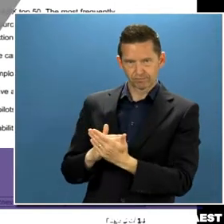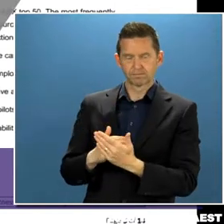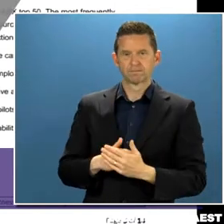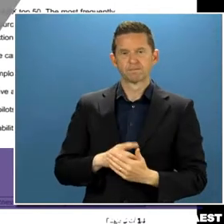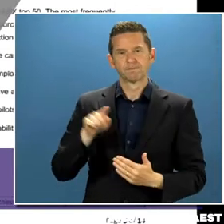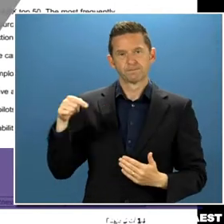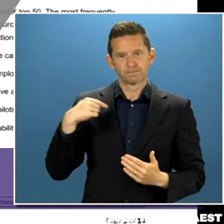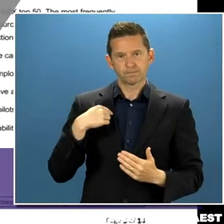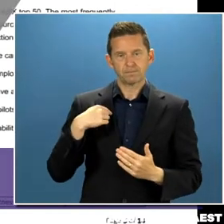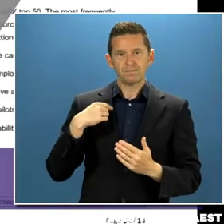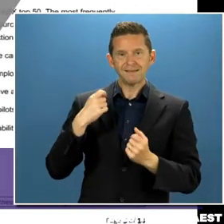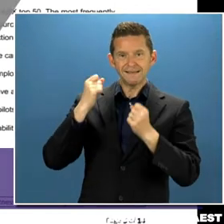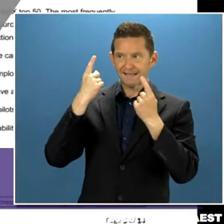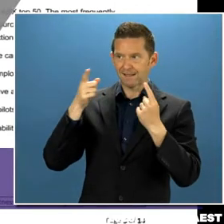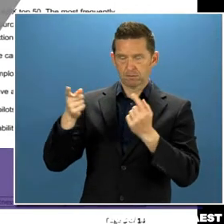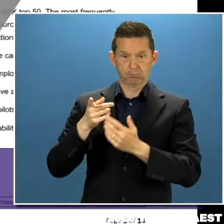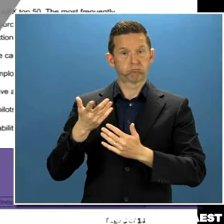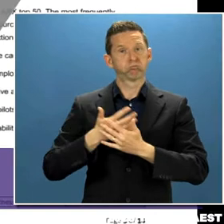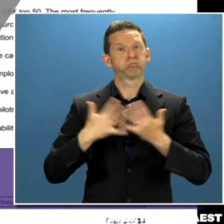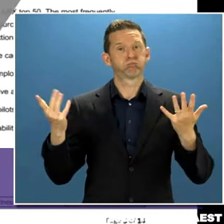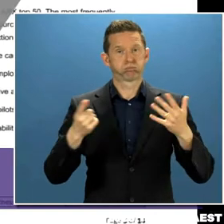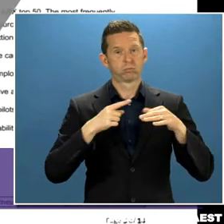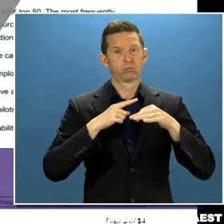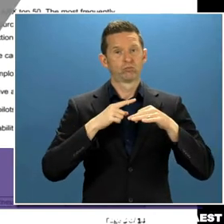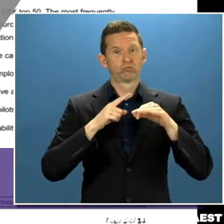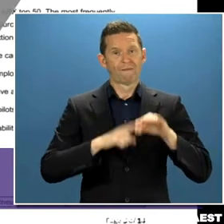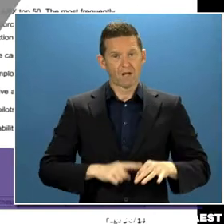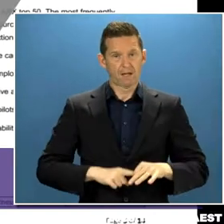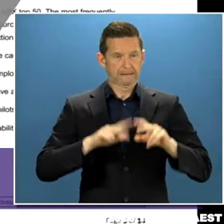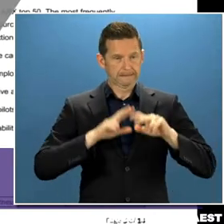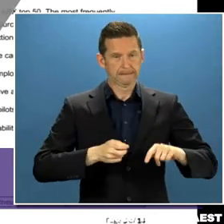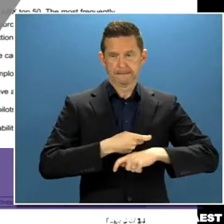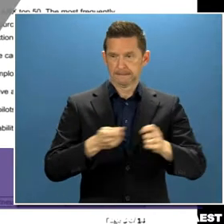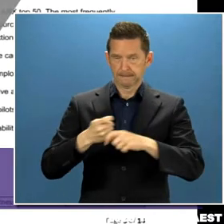very significant survey with lots of questions, and then this was the